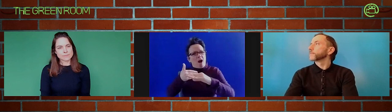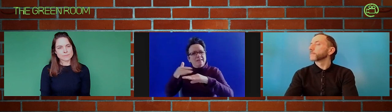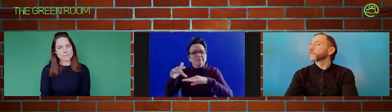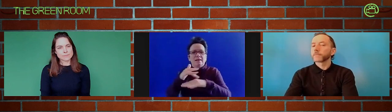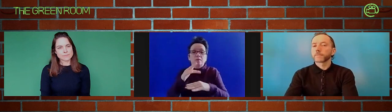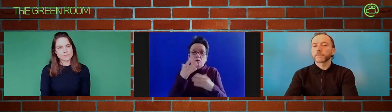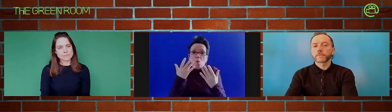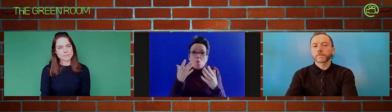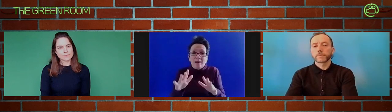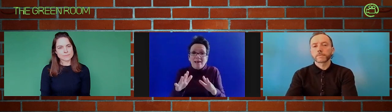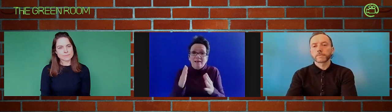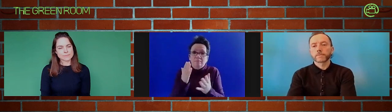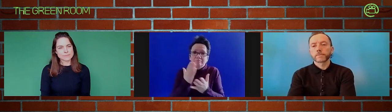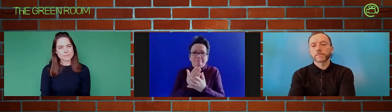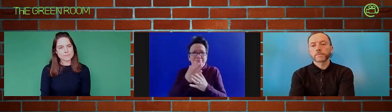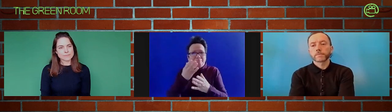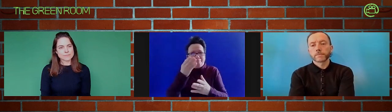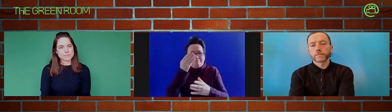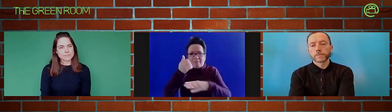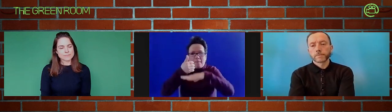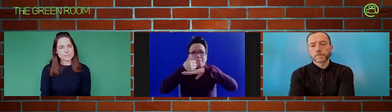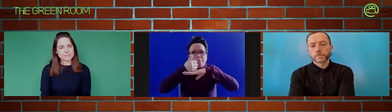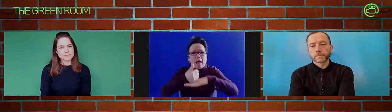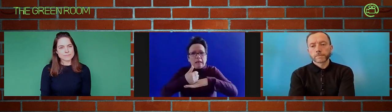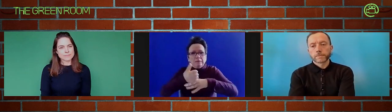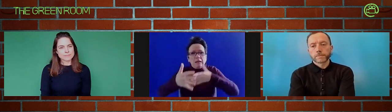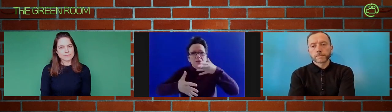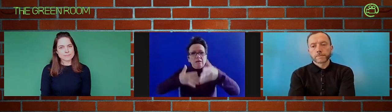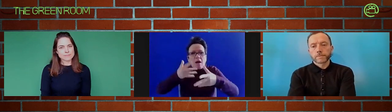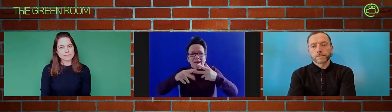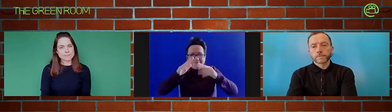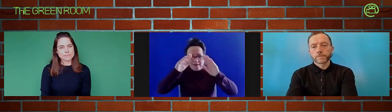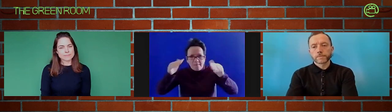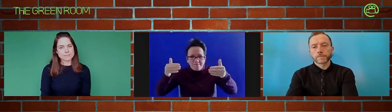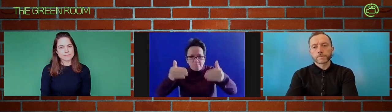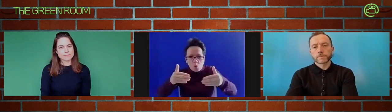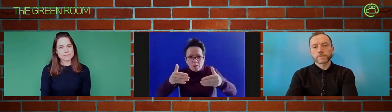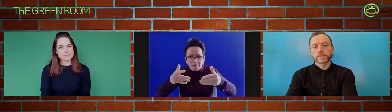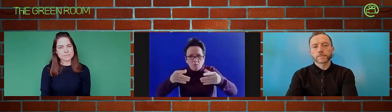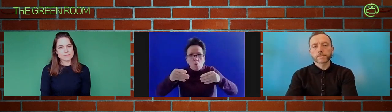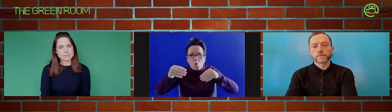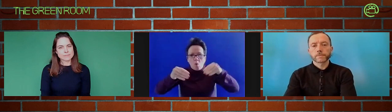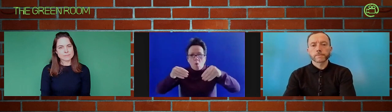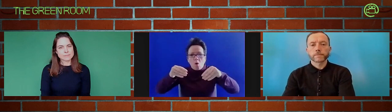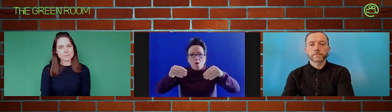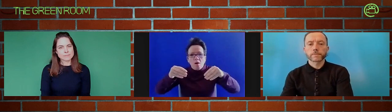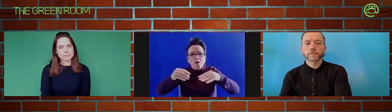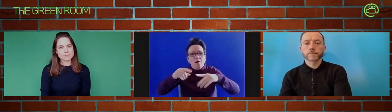basic sign for when I'm focusing or rigging and I'm up working at height and my